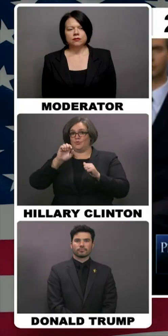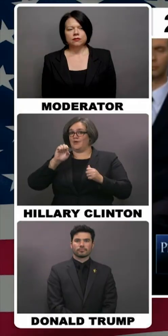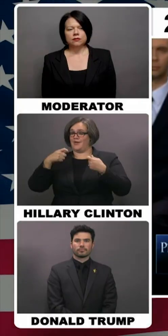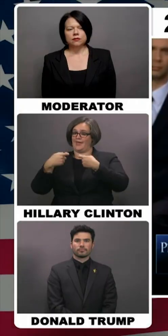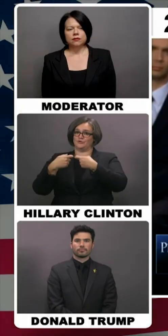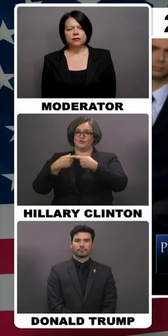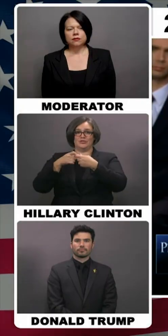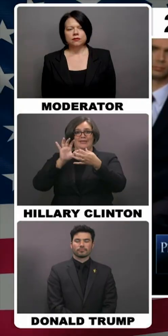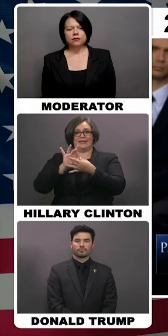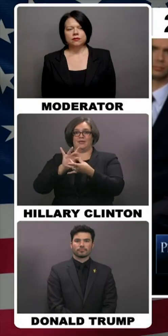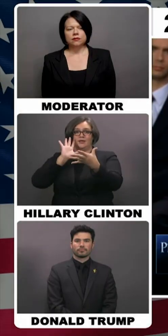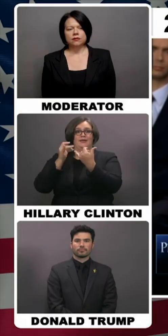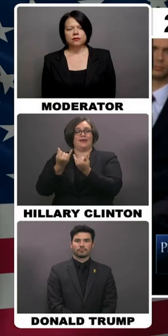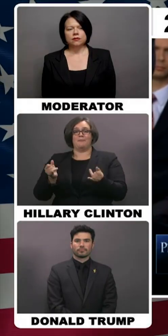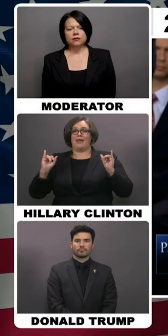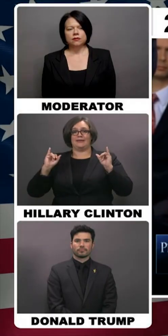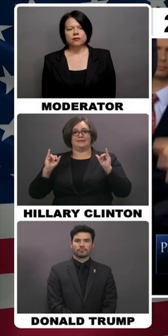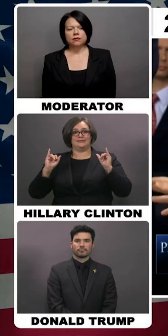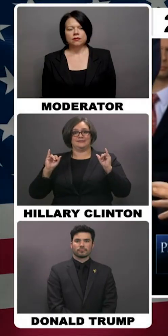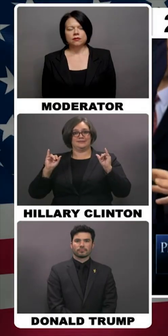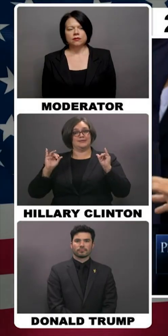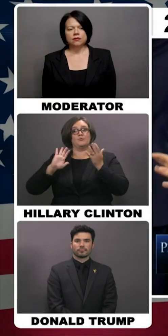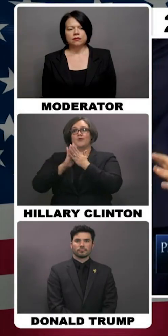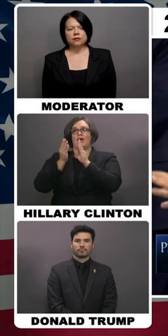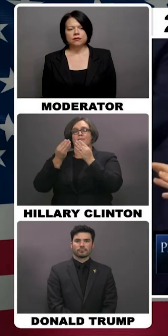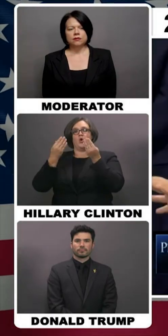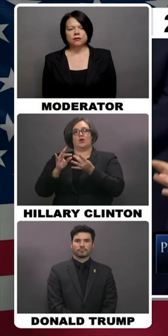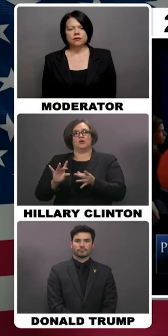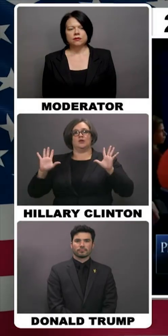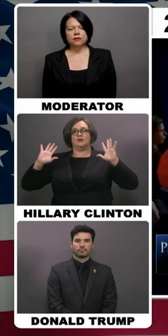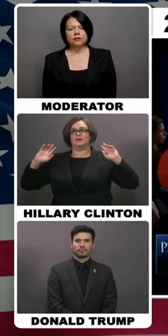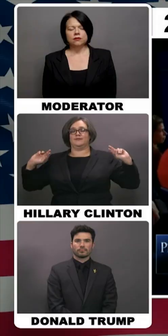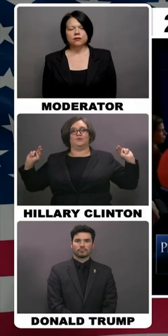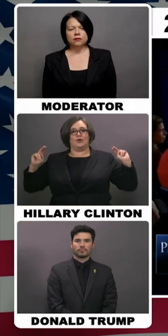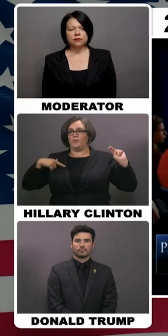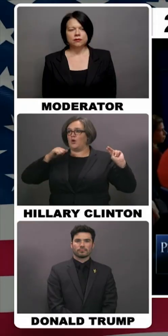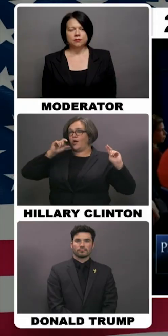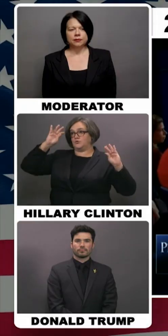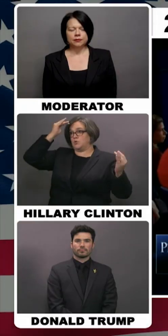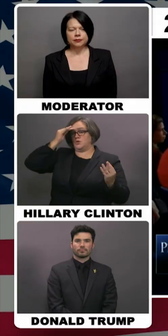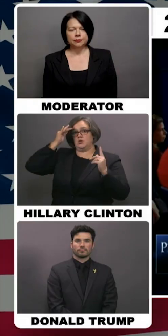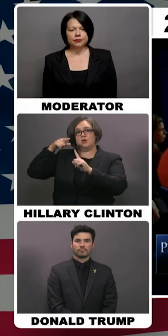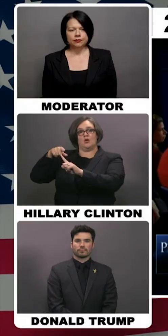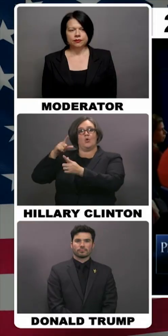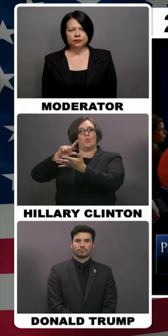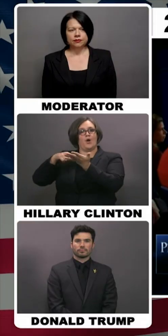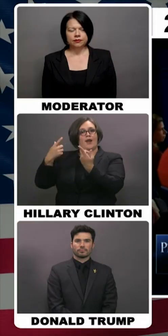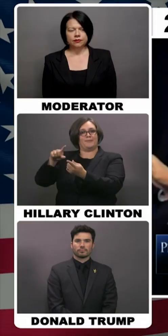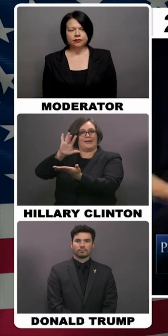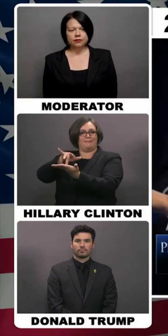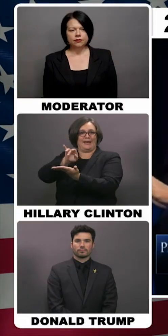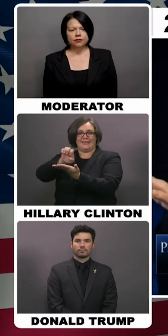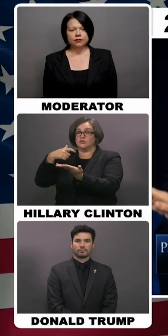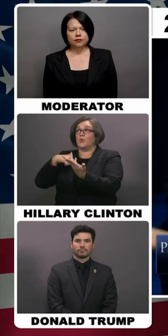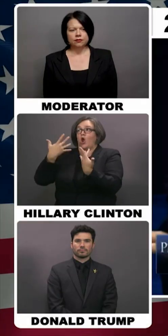and freedom than to be worried about what goes on in the Middle East. We have enough worries over there without having to worry about that.